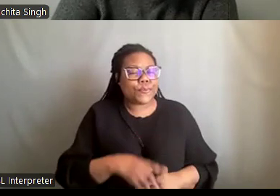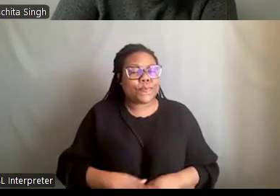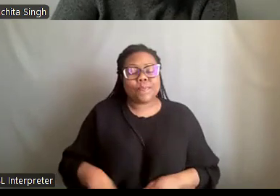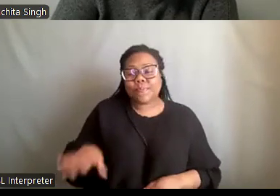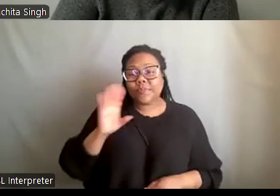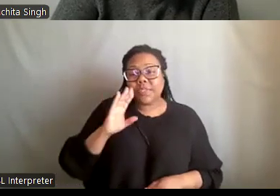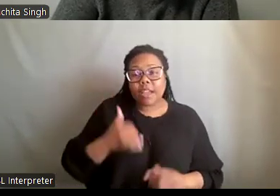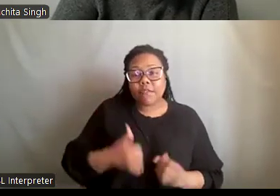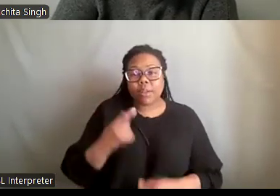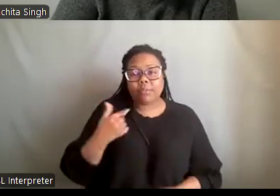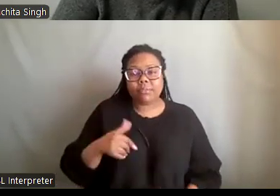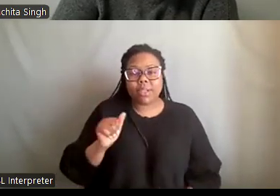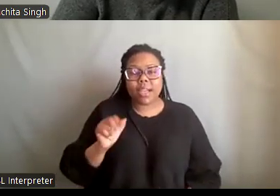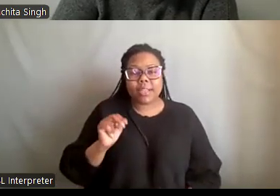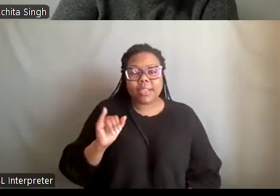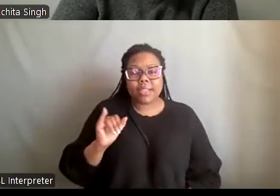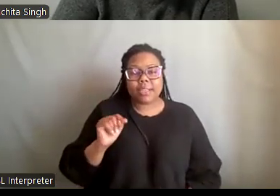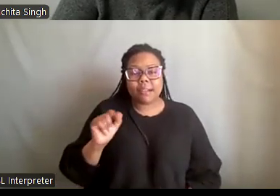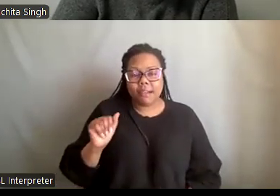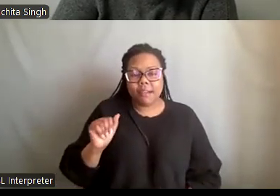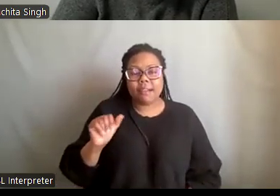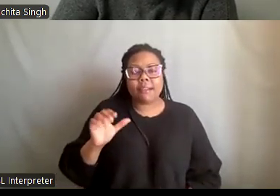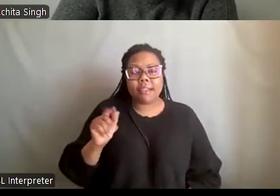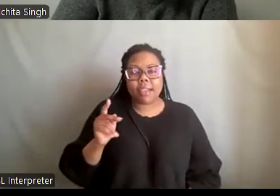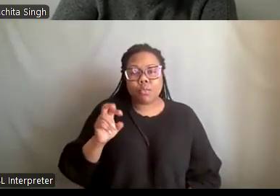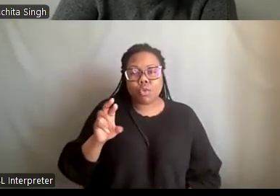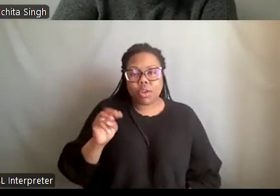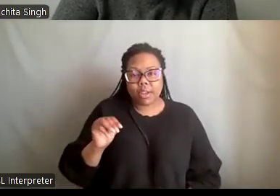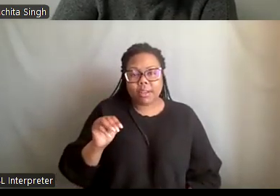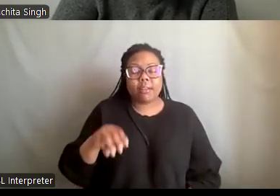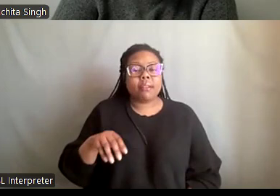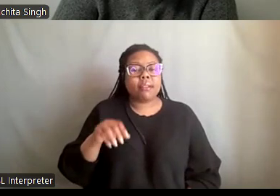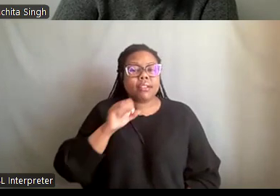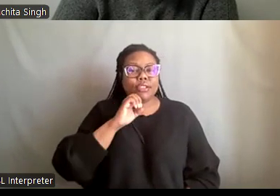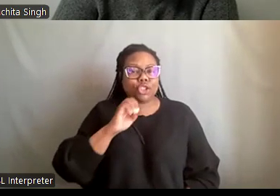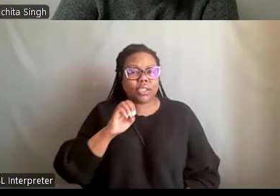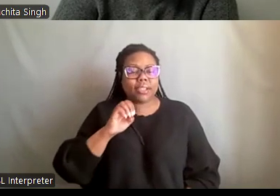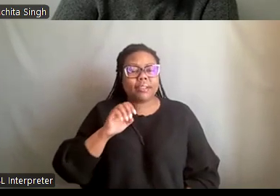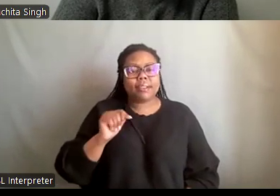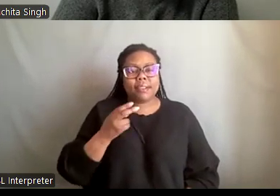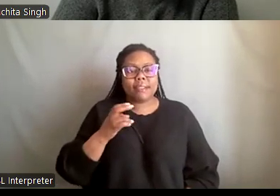» ANITA CAMERON: Hi, everyone. I'm Anita Cameron. I use she/ they pronouns.